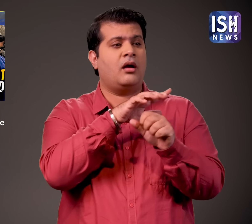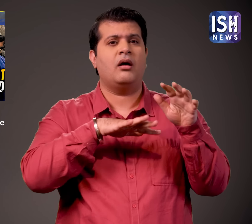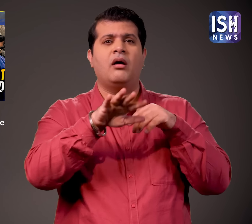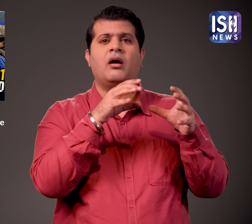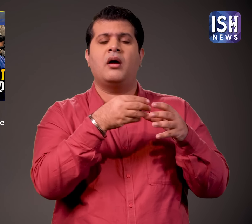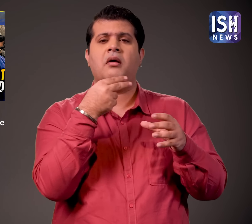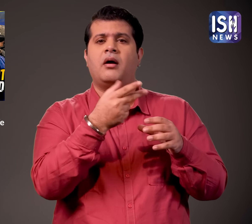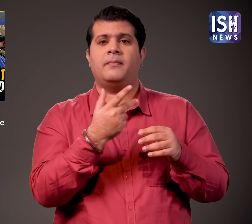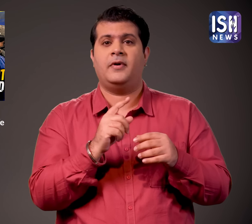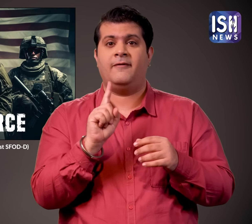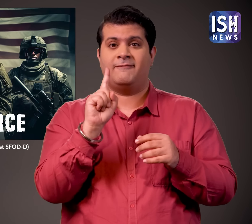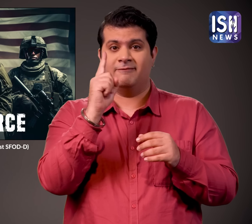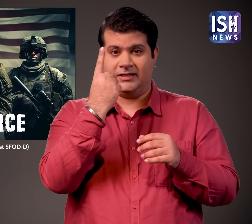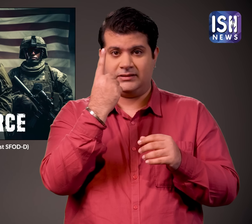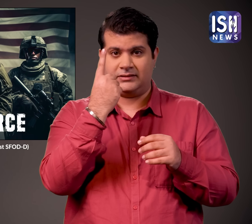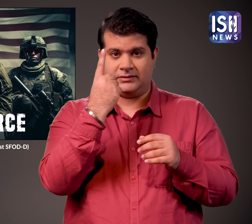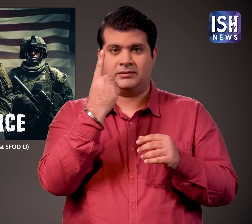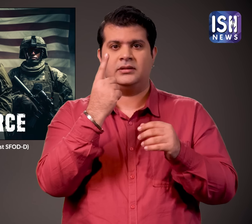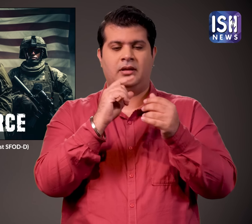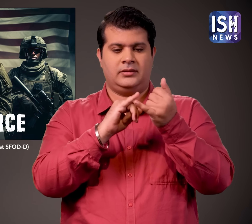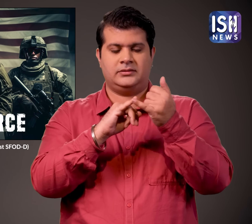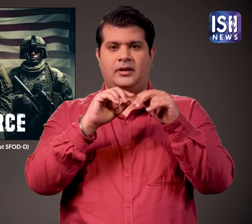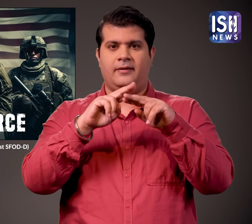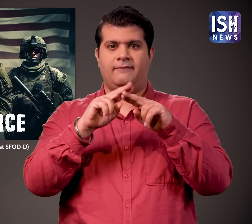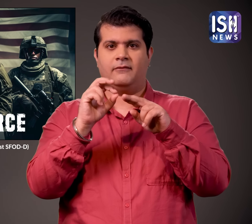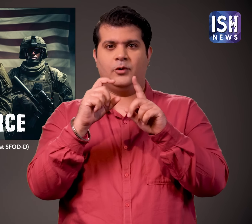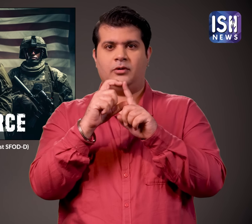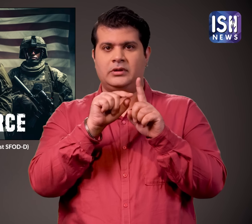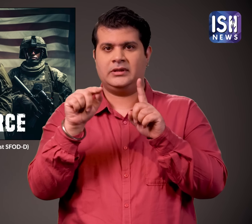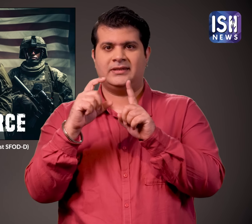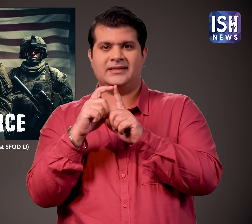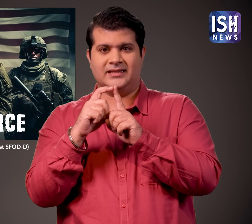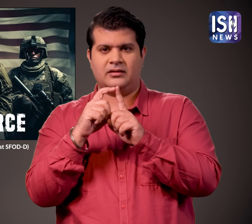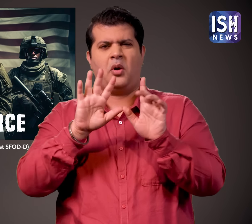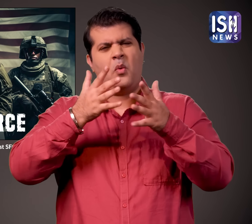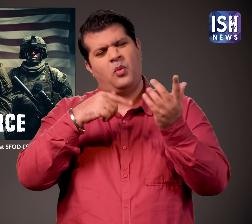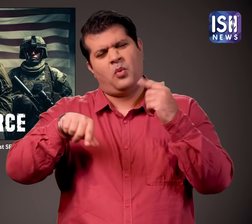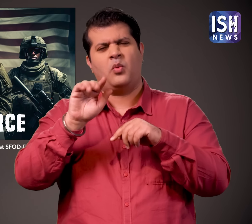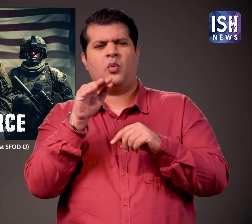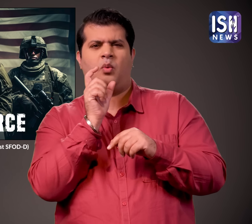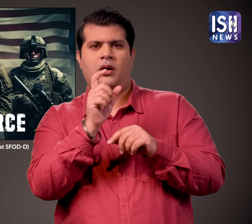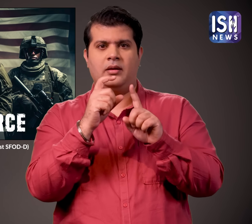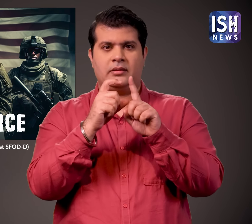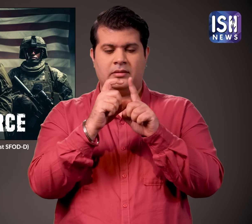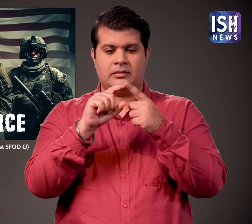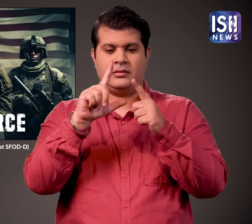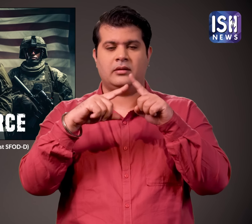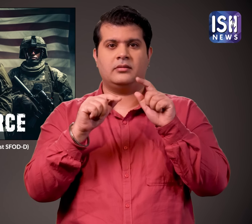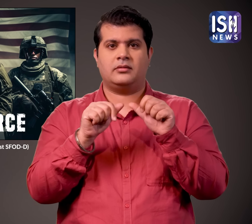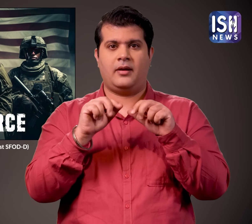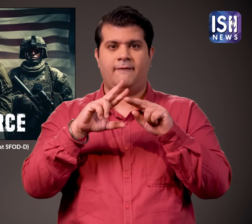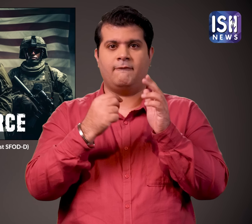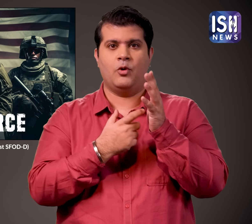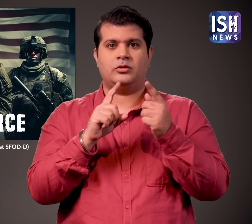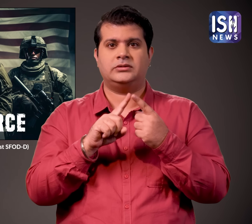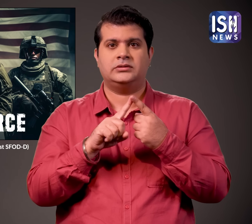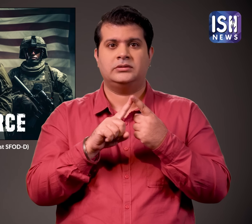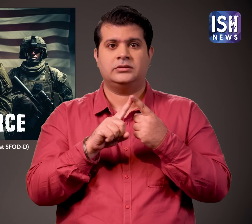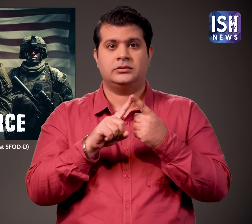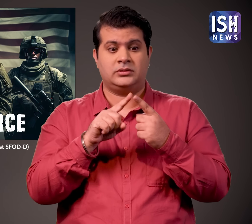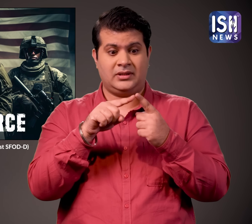called 1st Special Forces Operational Detachment-Delta (1st SFOD-D), popularly known as Delta Force.